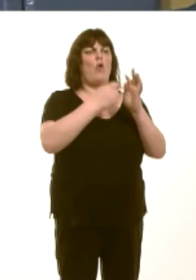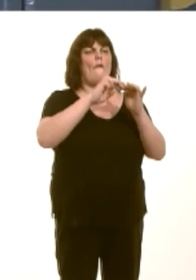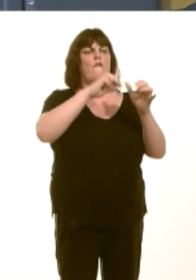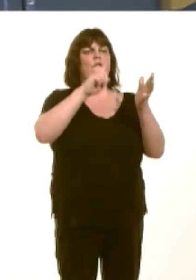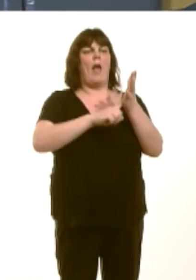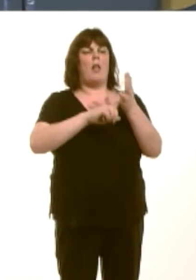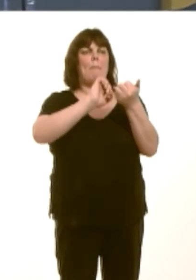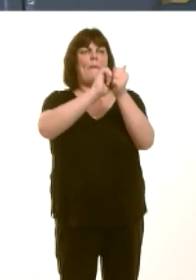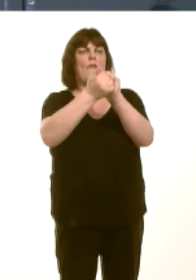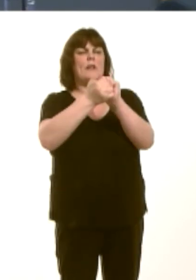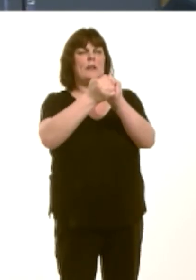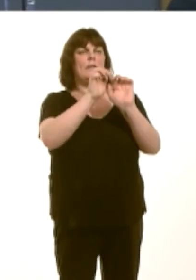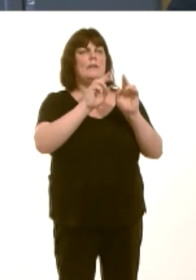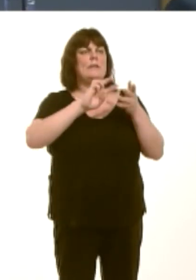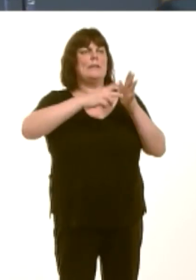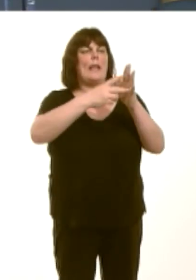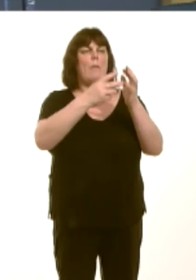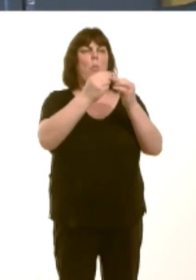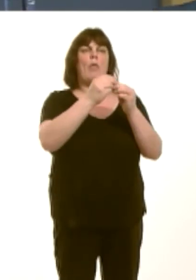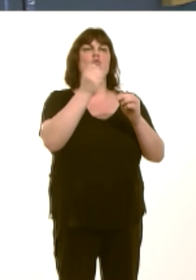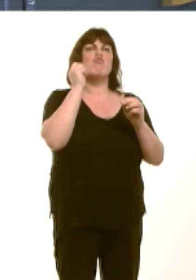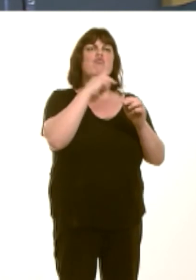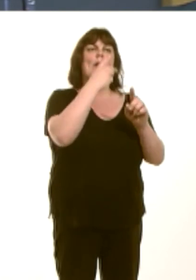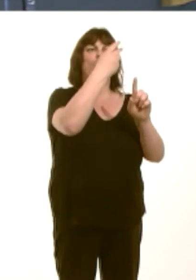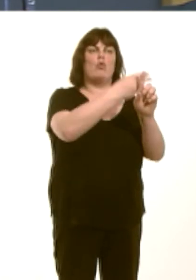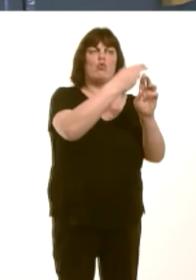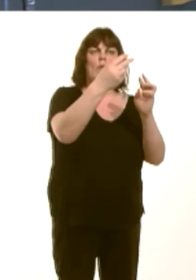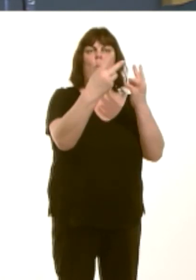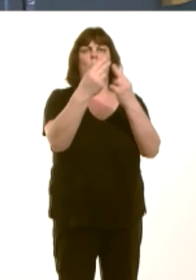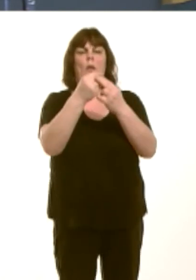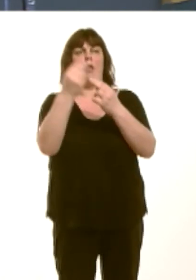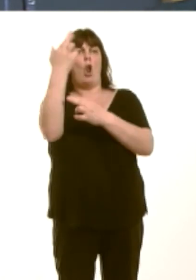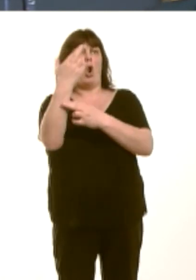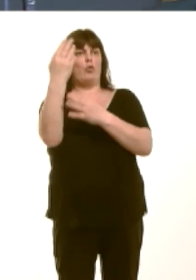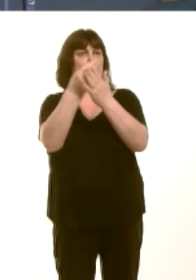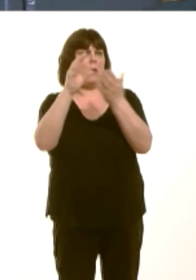by the Red Cross with lottery money, but key to this agenda is co-production, breaking